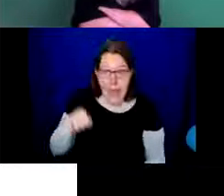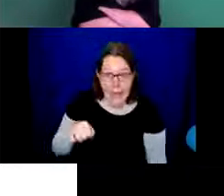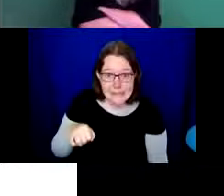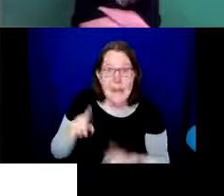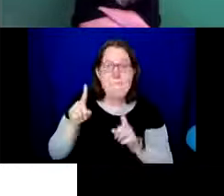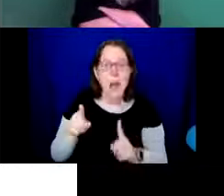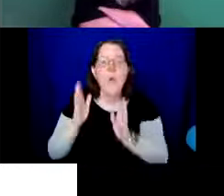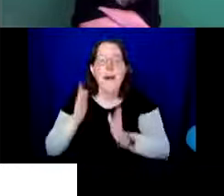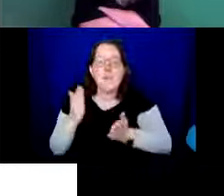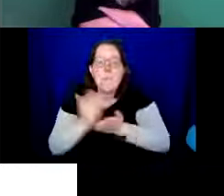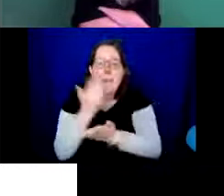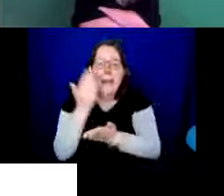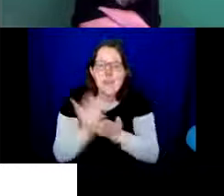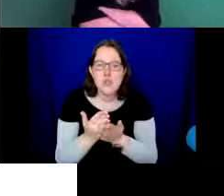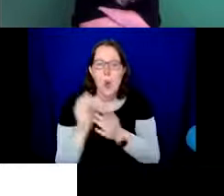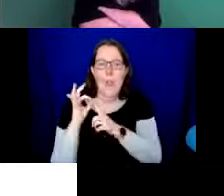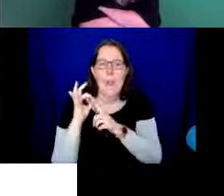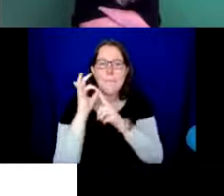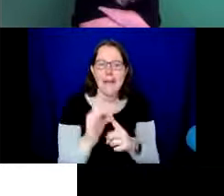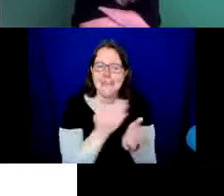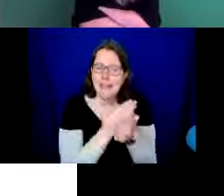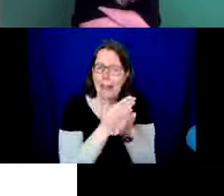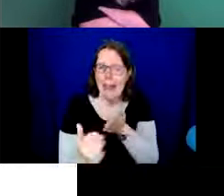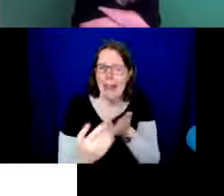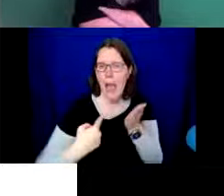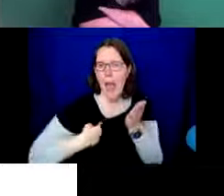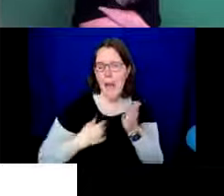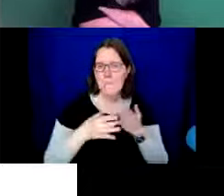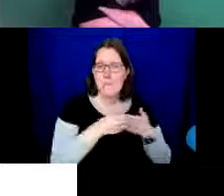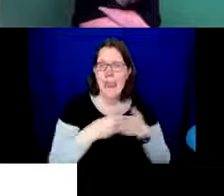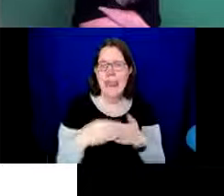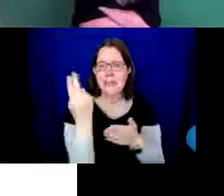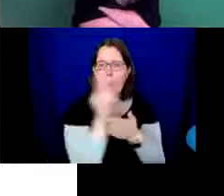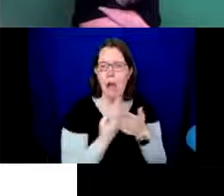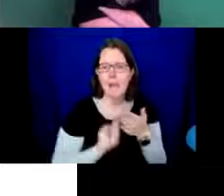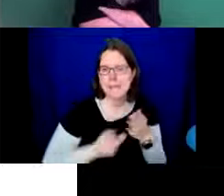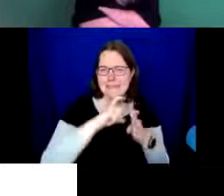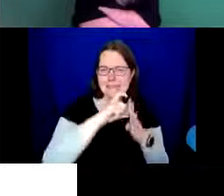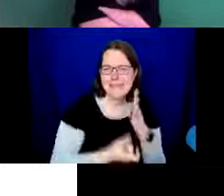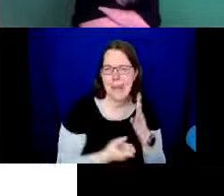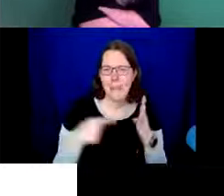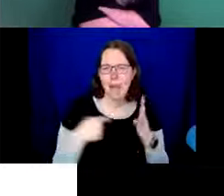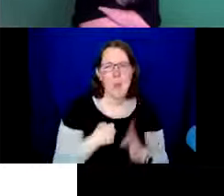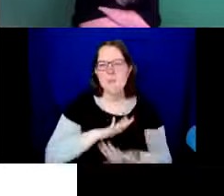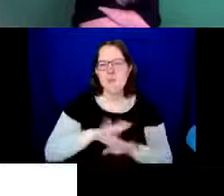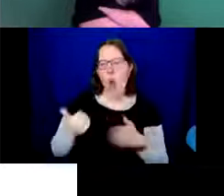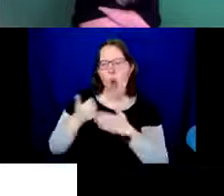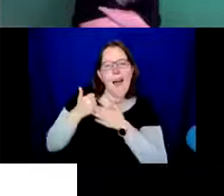that you were the lead artist and it's not you um being like an assistant to a non-disabled artist